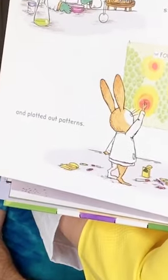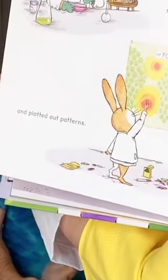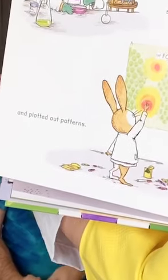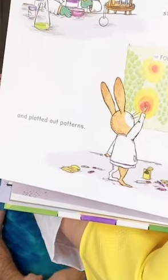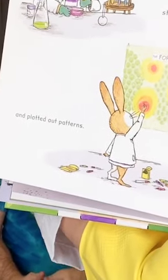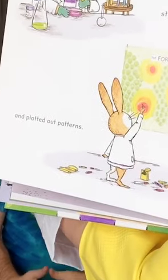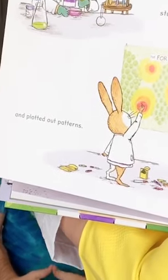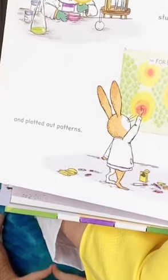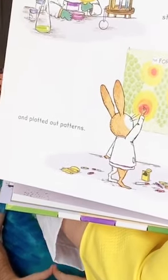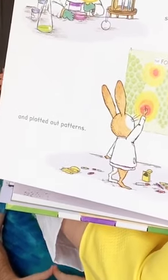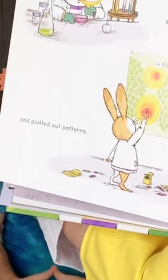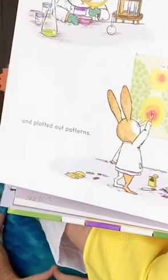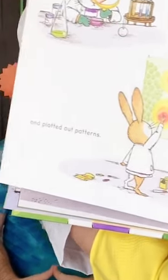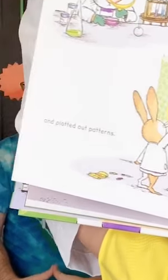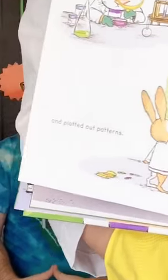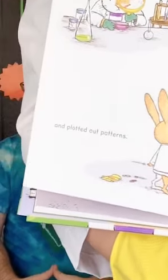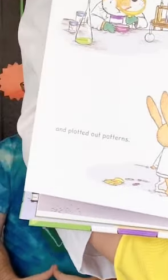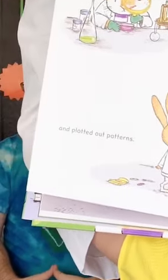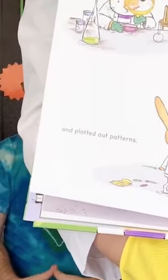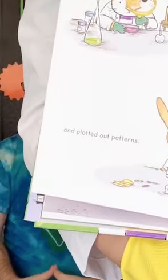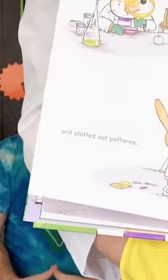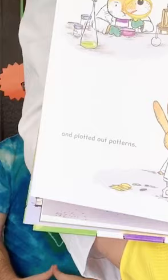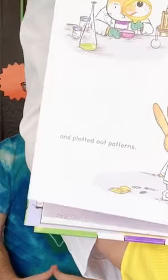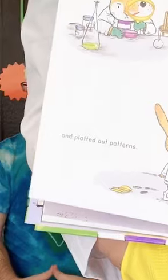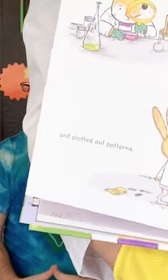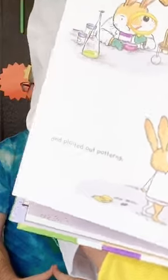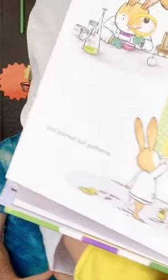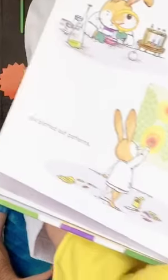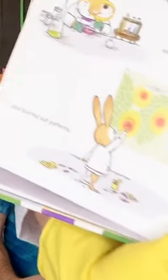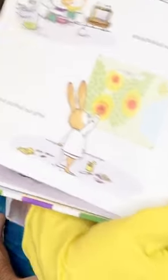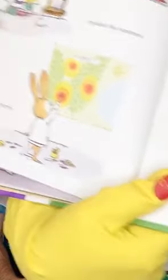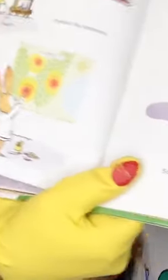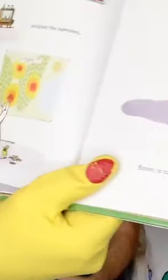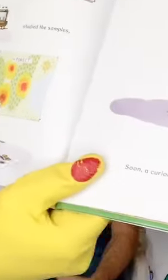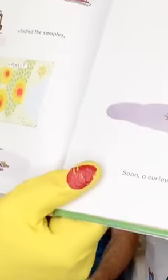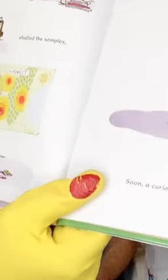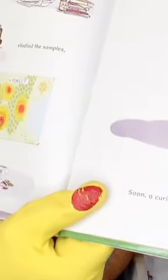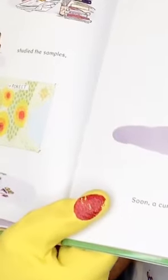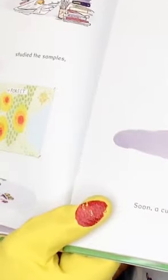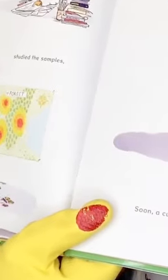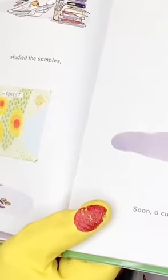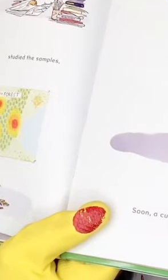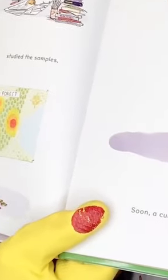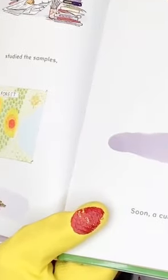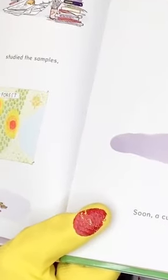of where everyone is getting sick. Right here. Soon, a curious